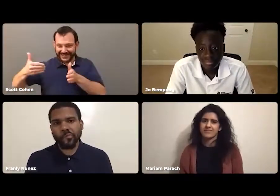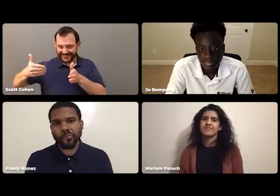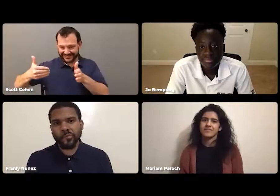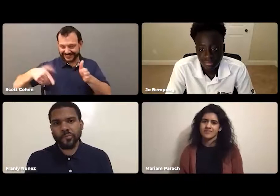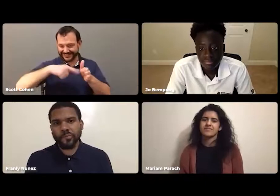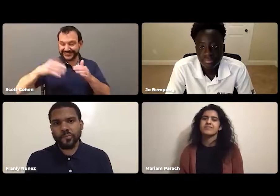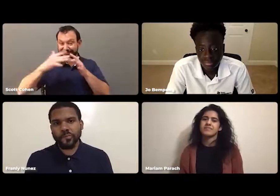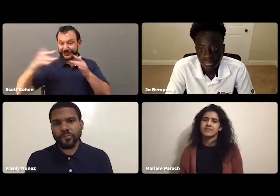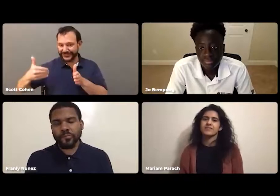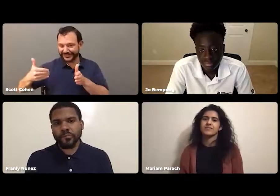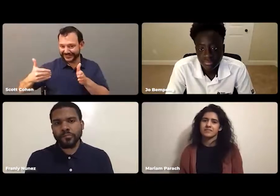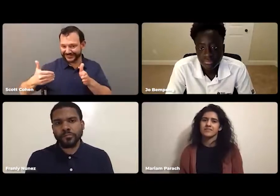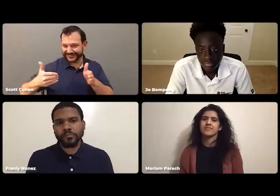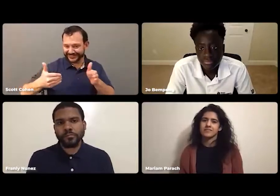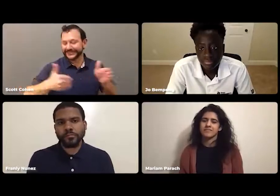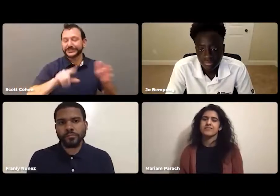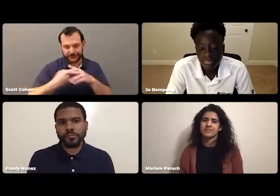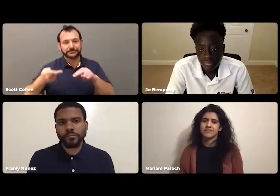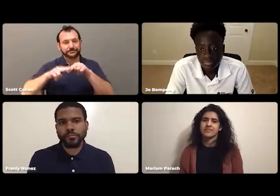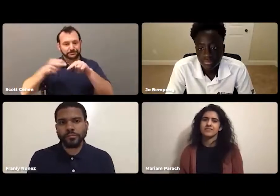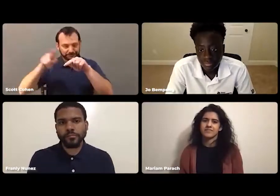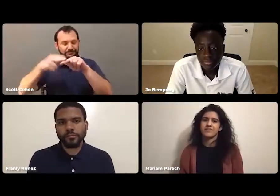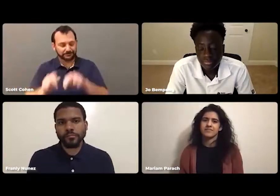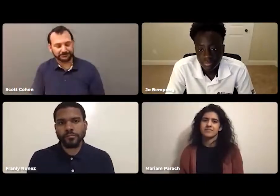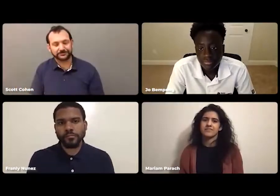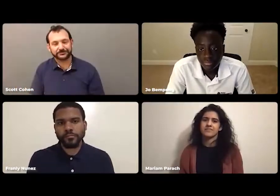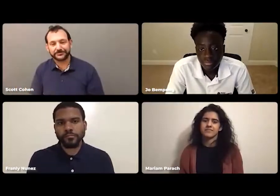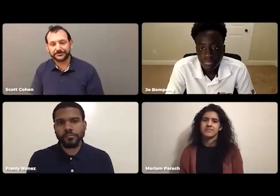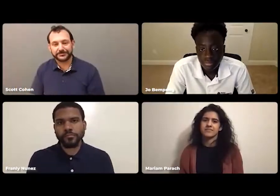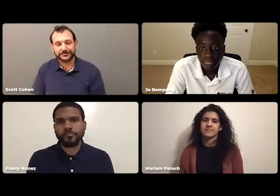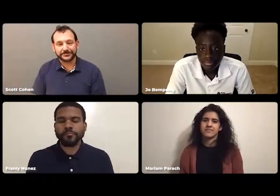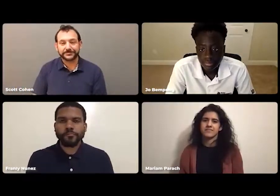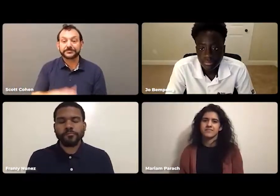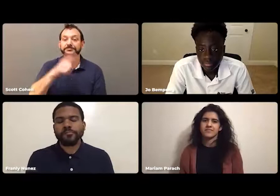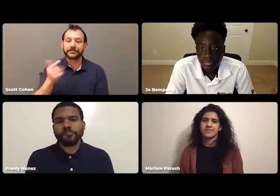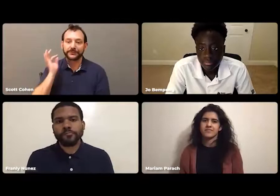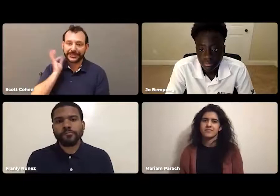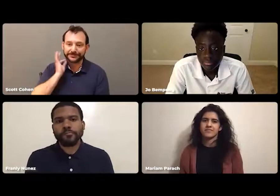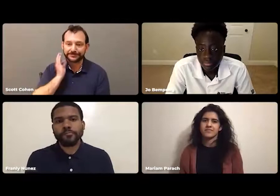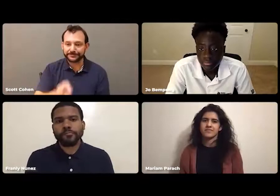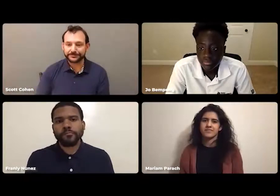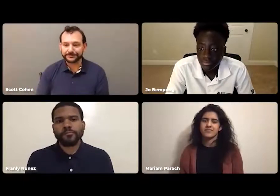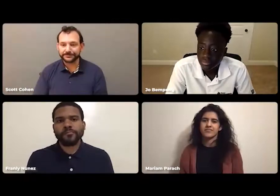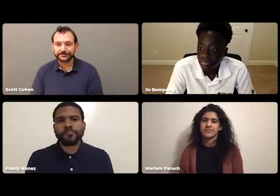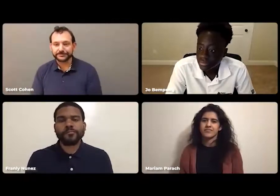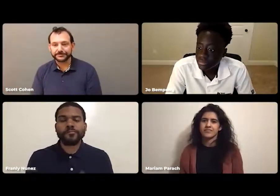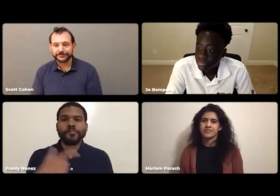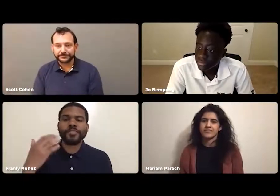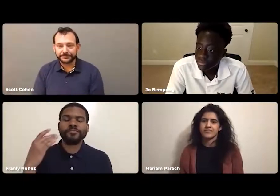The younger generation is coming into the field now, so we're seeing that.